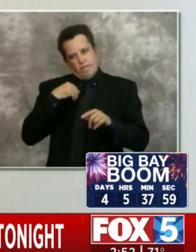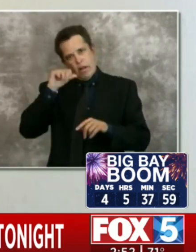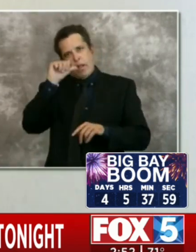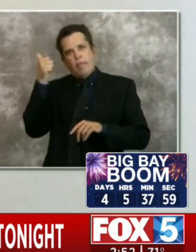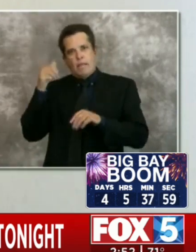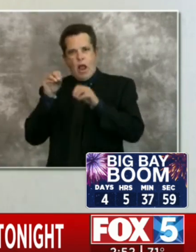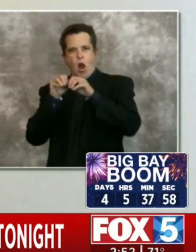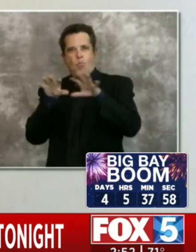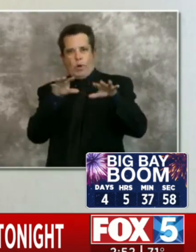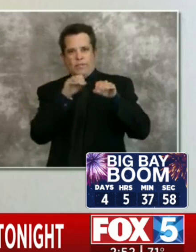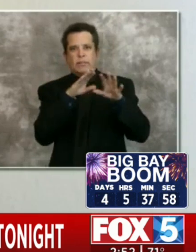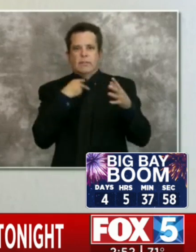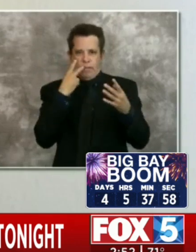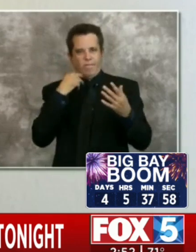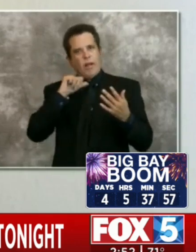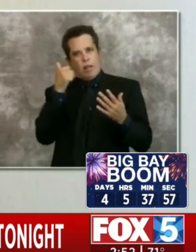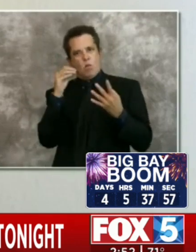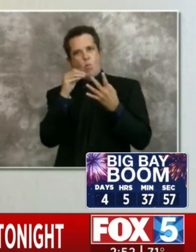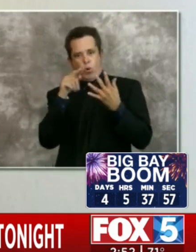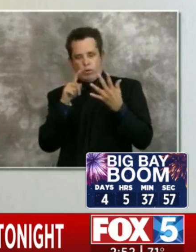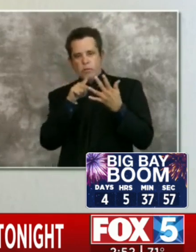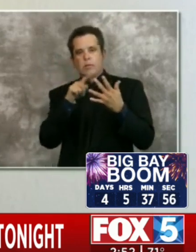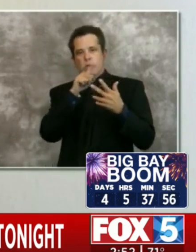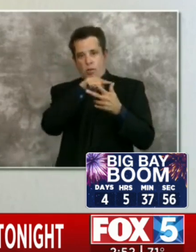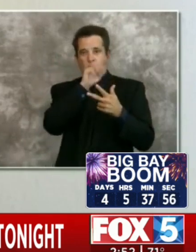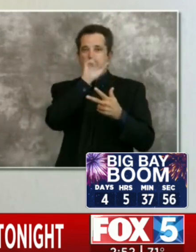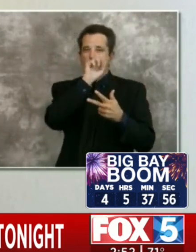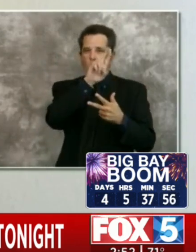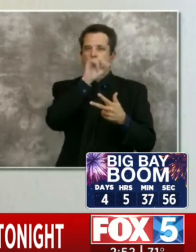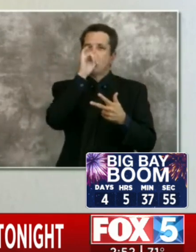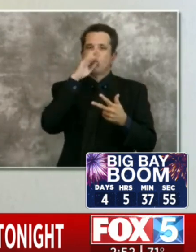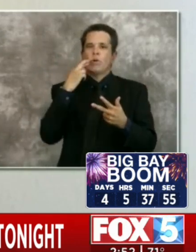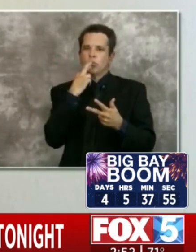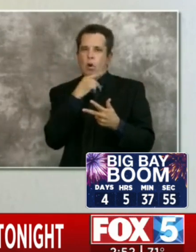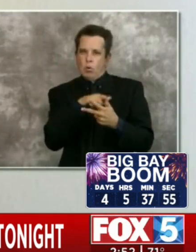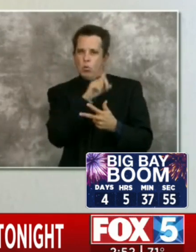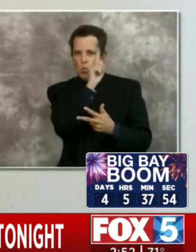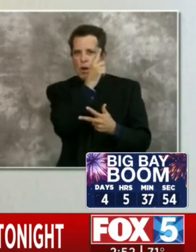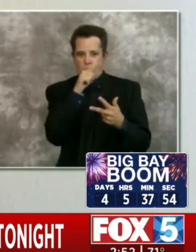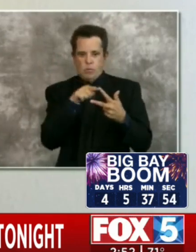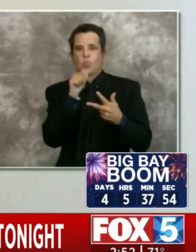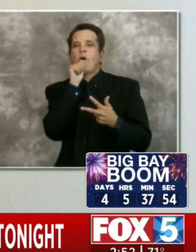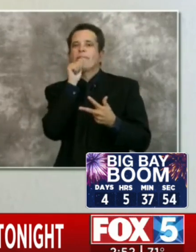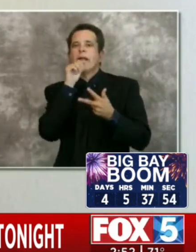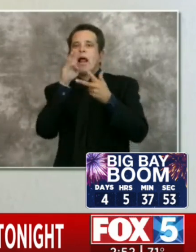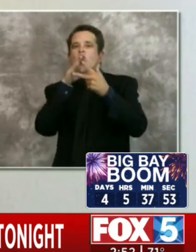FLAT AS POSSIBLE. THE OTHER OUTBREAKS THAT WE'VE MENTIONED I'VE JUST COME FROM A VARIETY